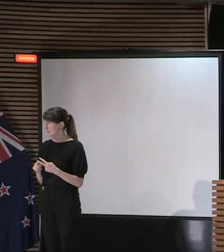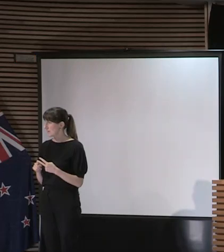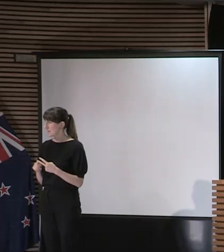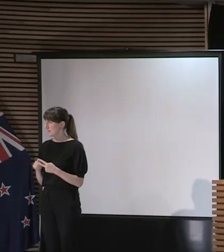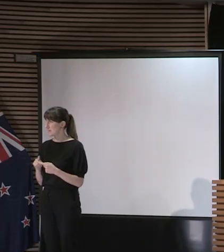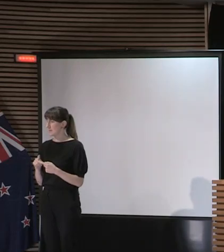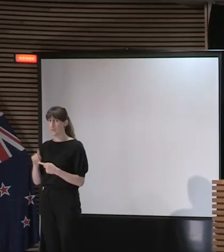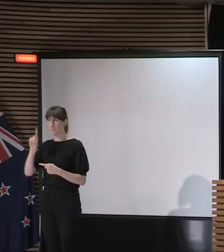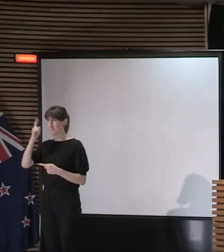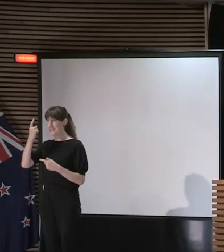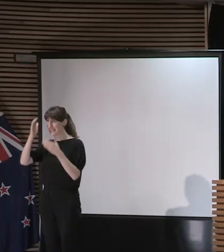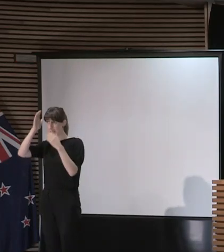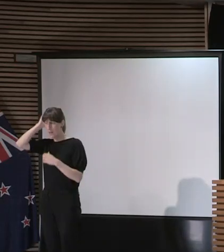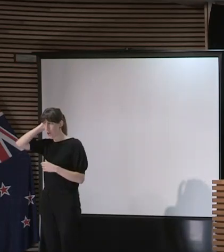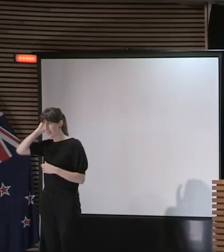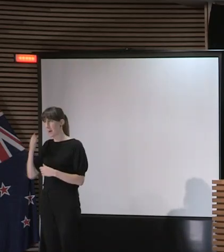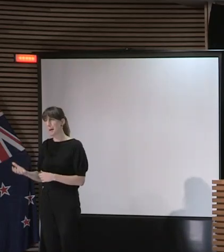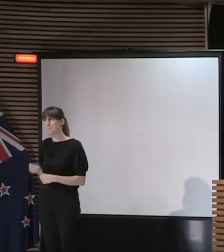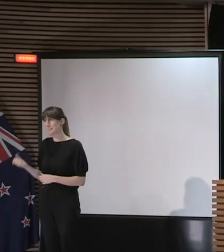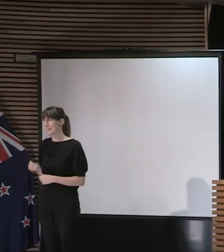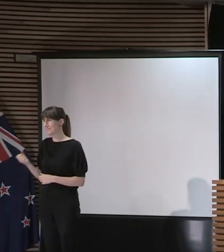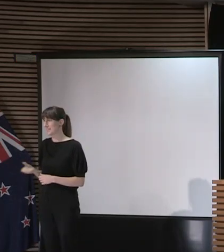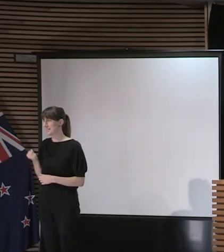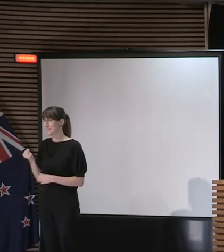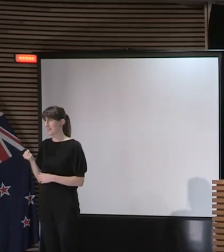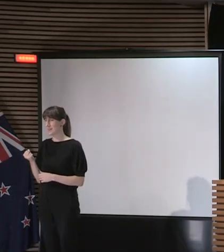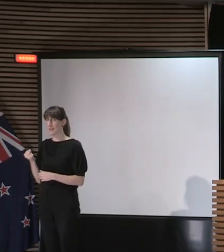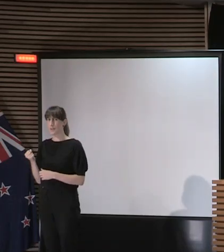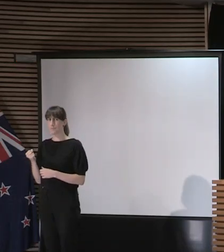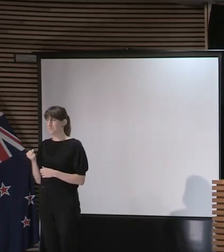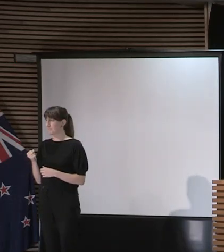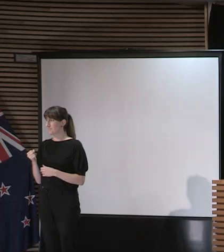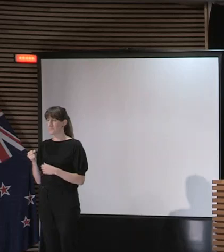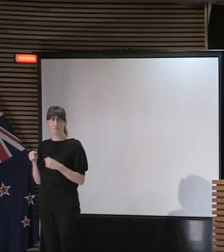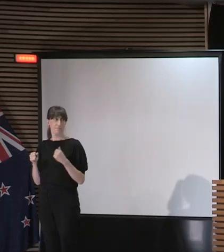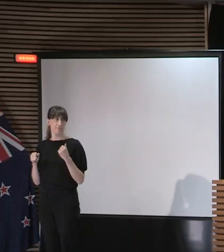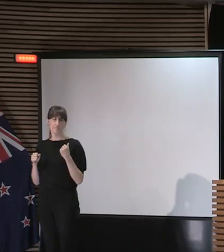over a migrant benefit the reason that the Government is not yet implementing that?